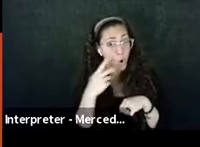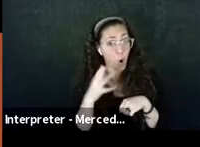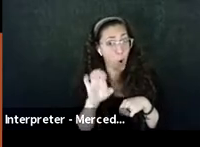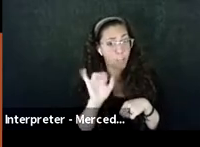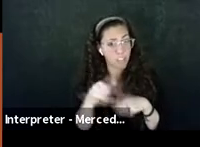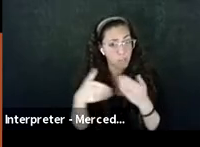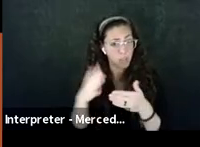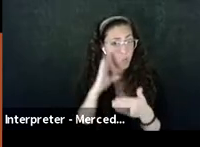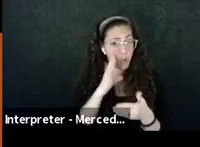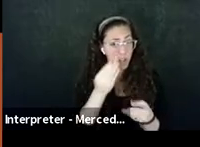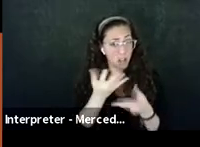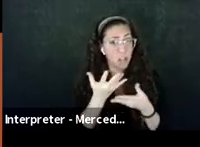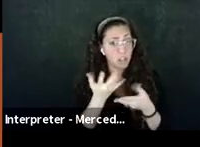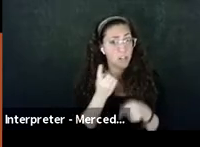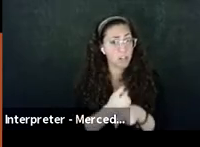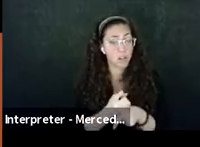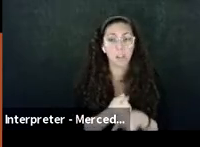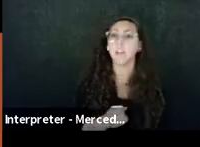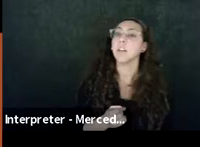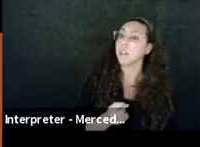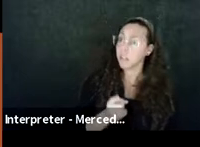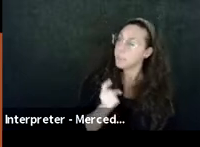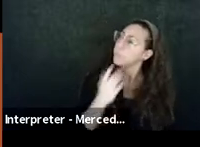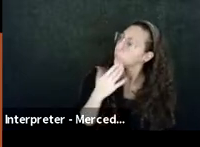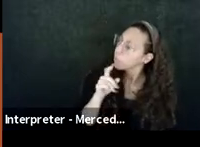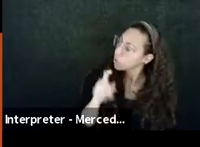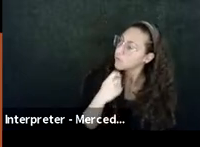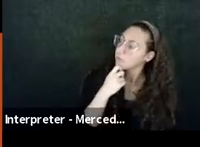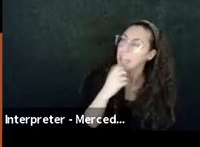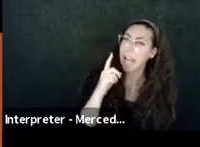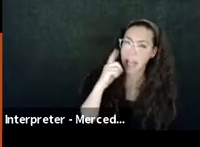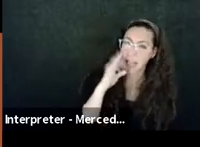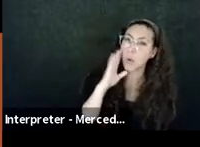Natalie Chavez: Well that's a good question. And I think that that's going to be up for conversation because